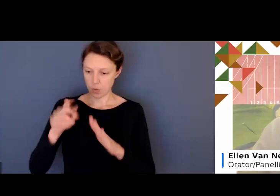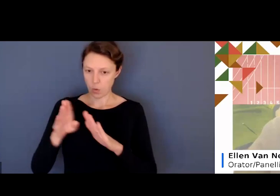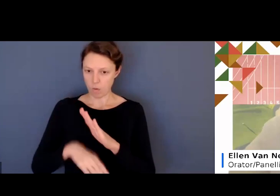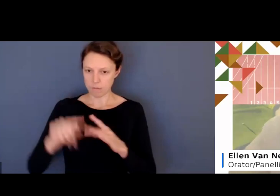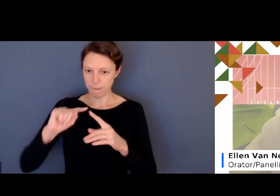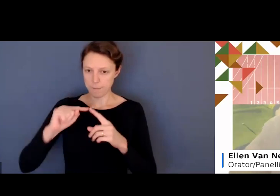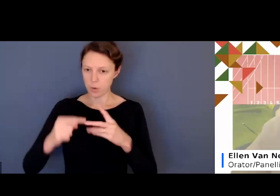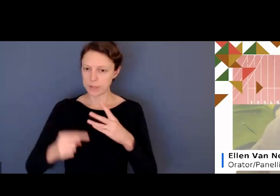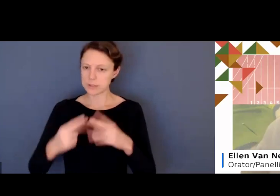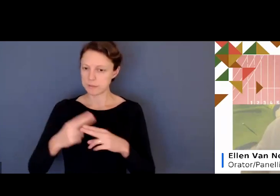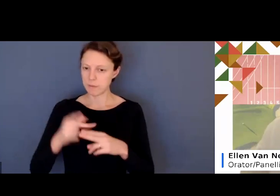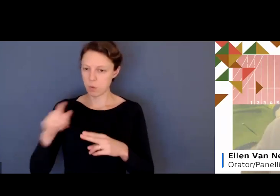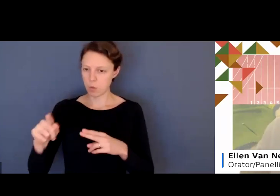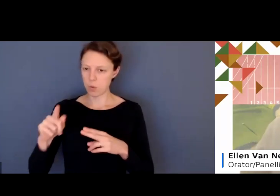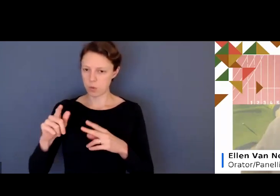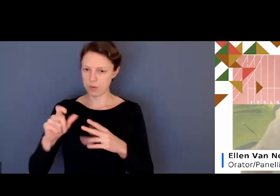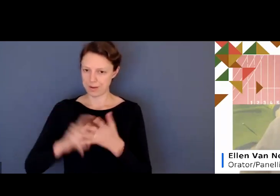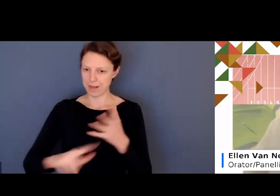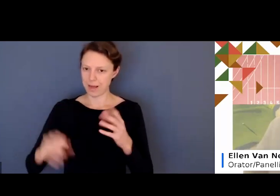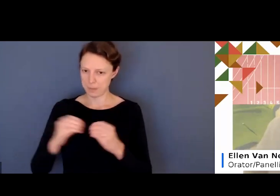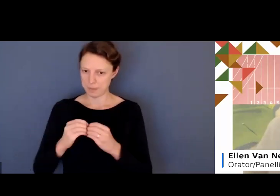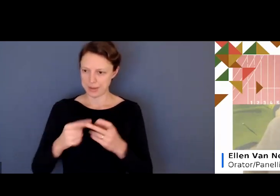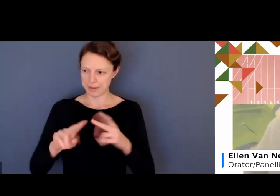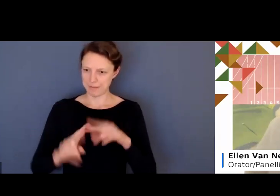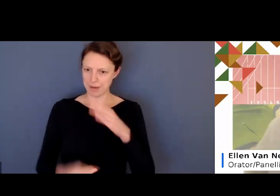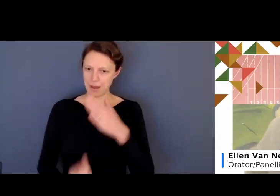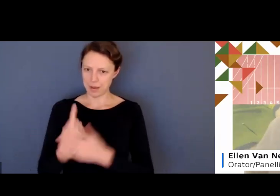Education reforms and transformative justice